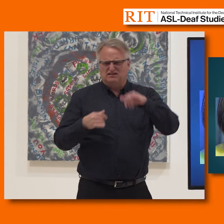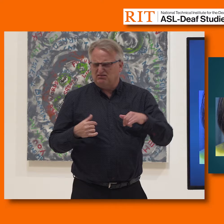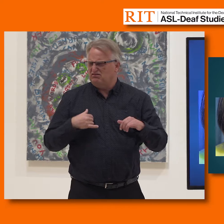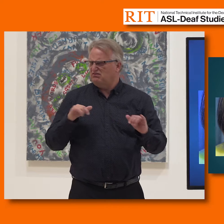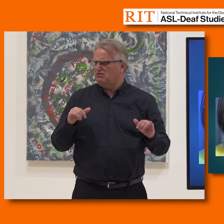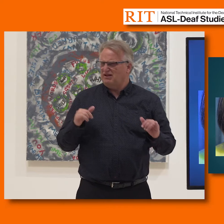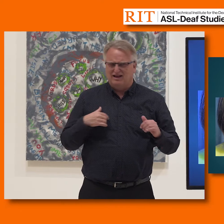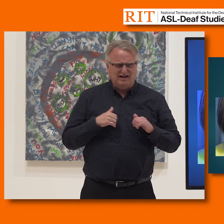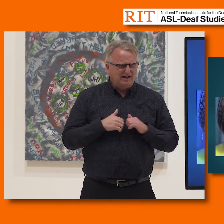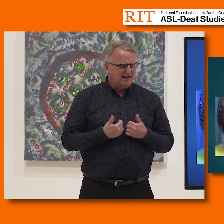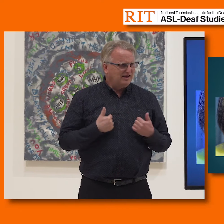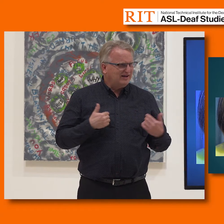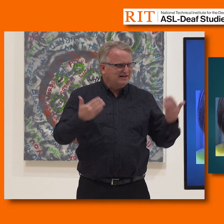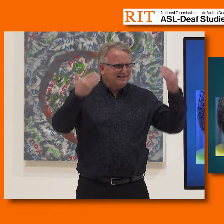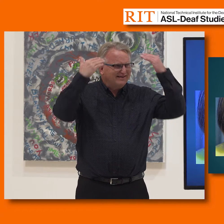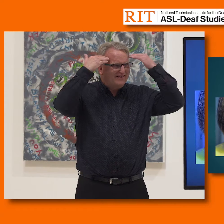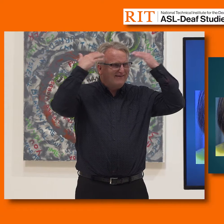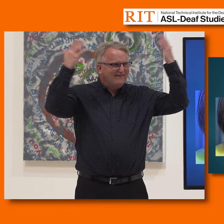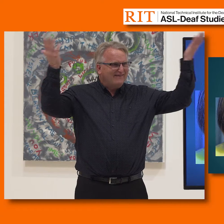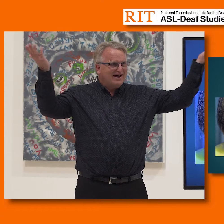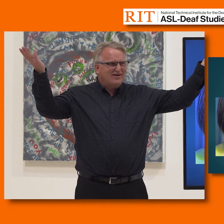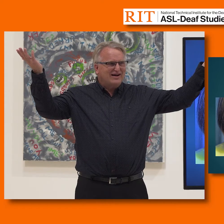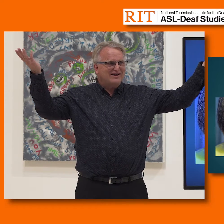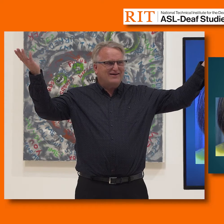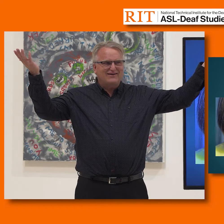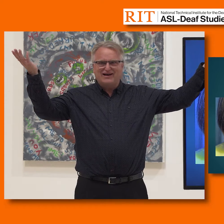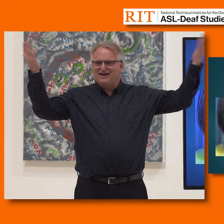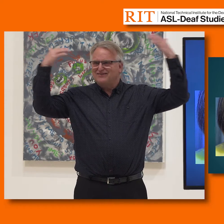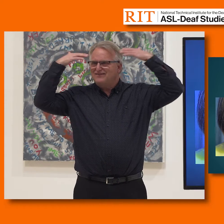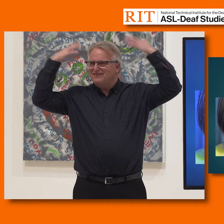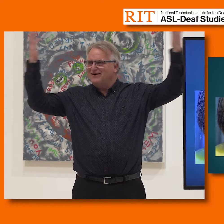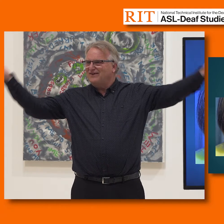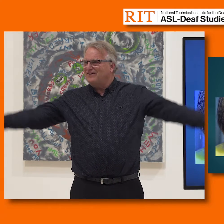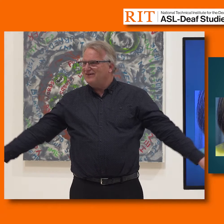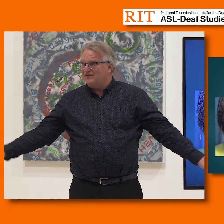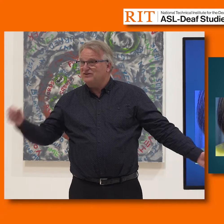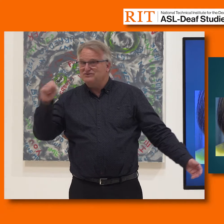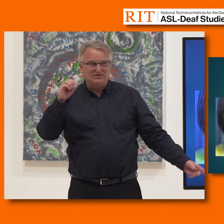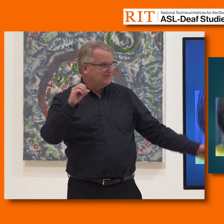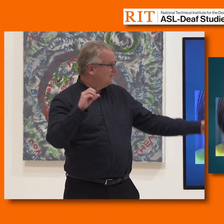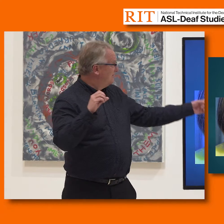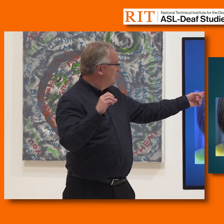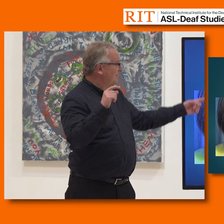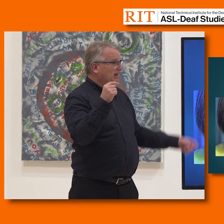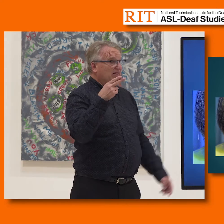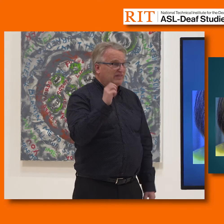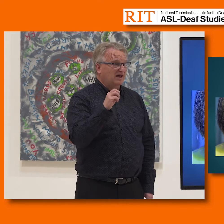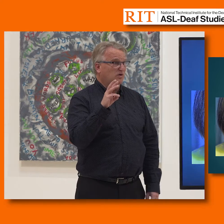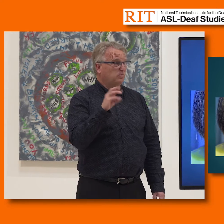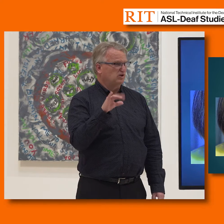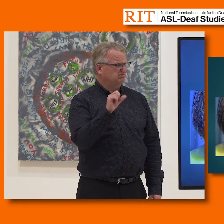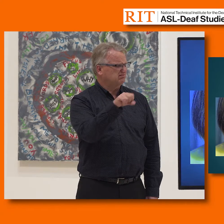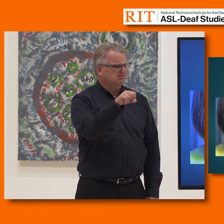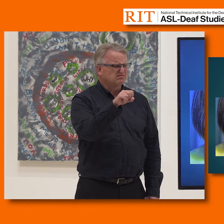and I had a student come to me and said, "Why did you grade this wrong? This was the information we got," and I didn't know that the interpreter was using